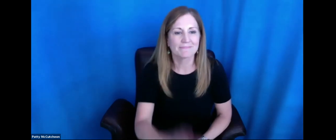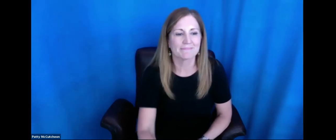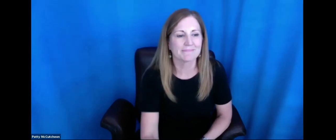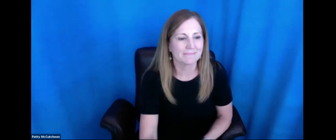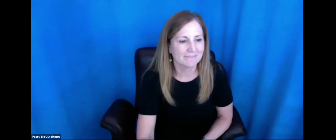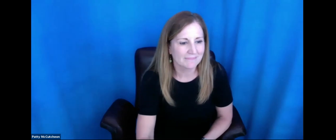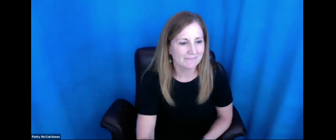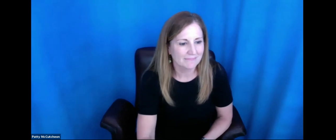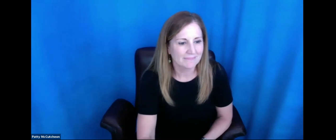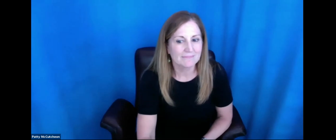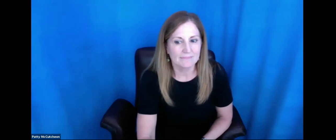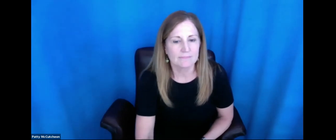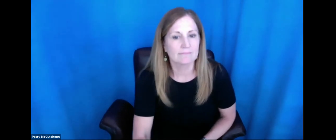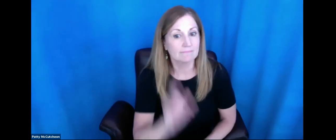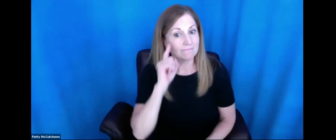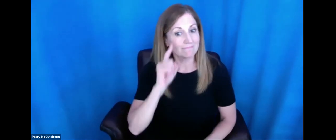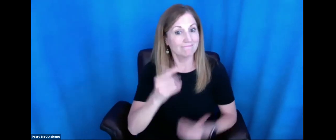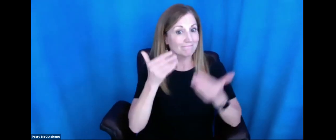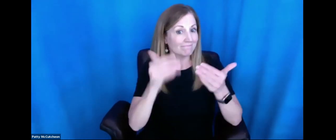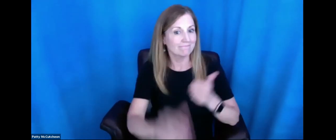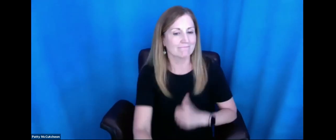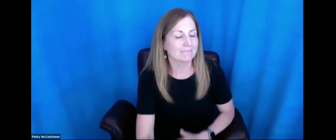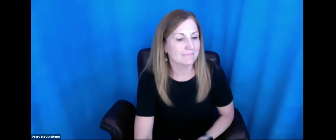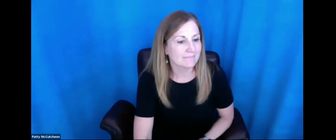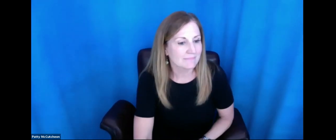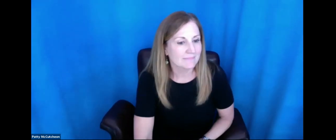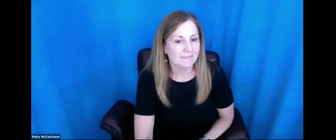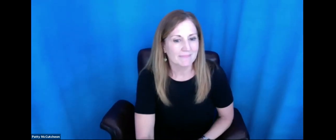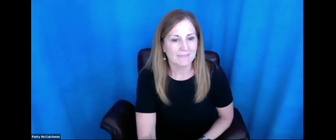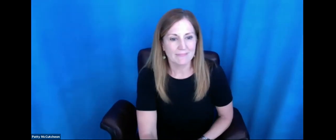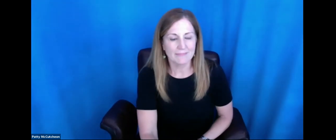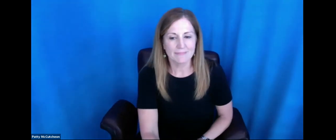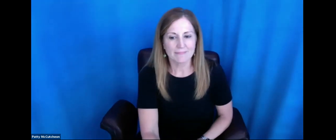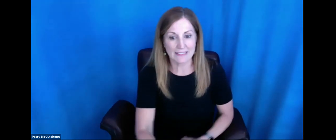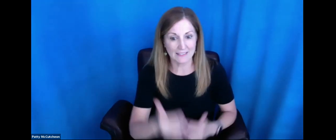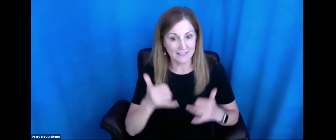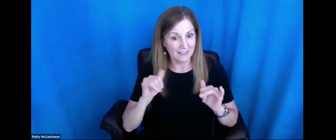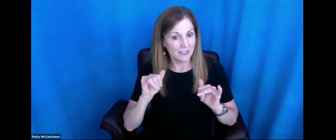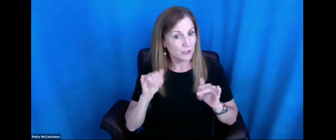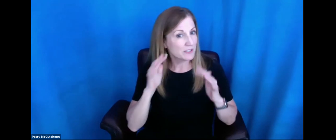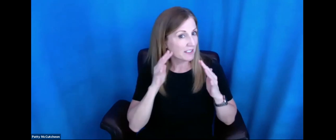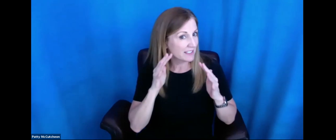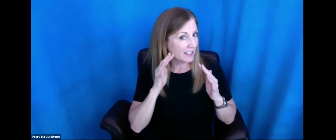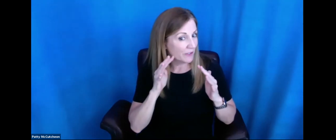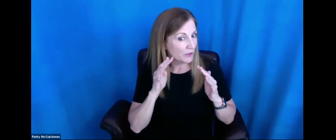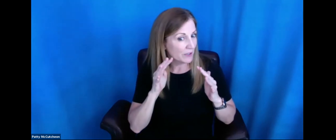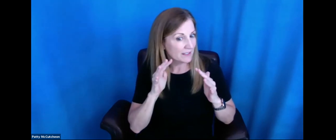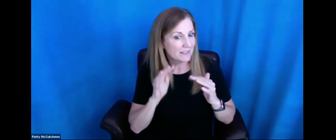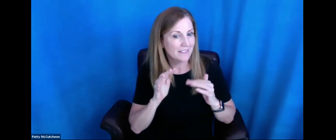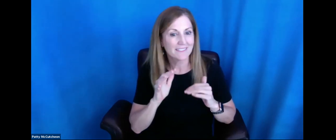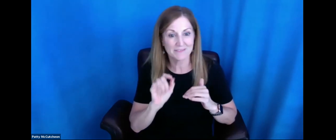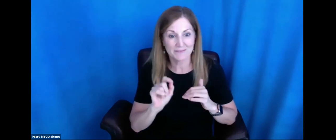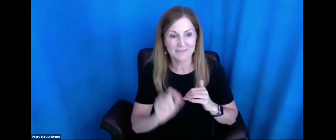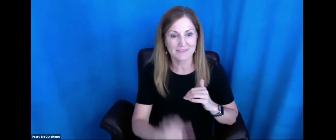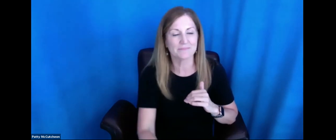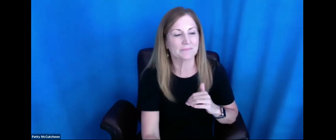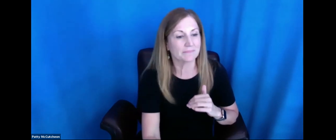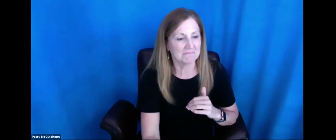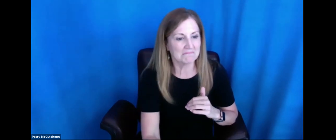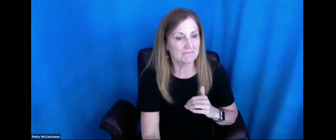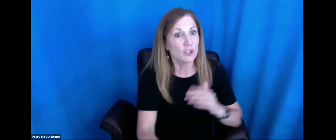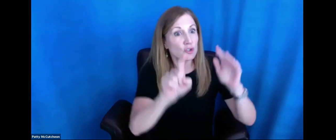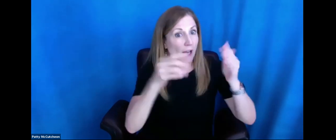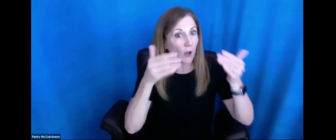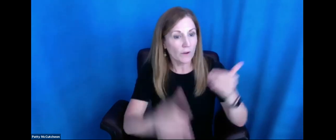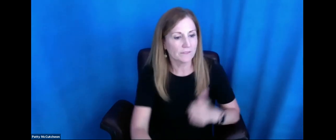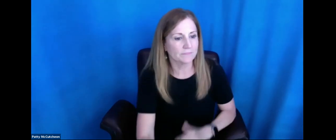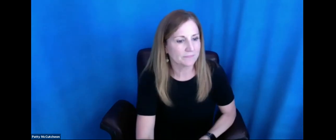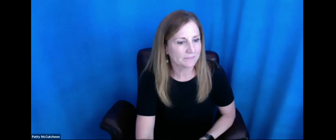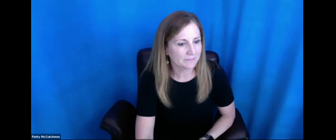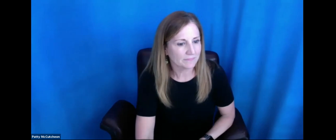Okay.